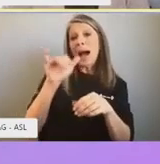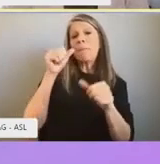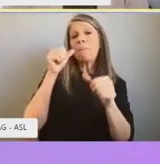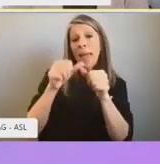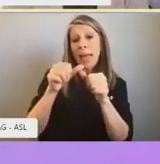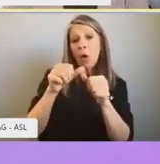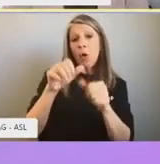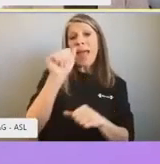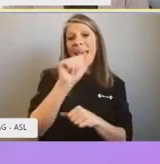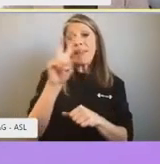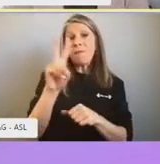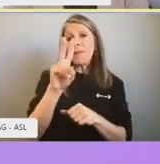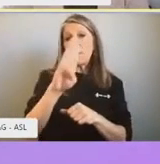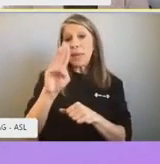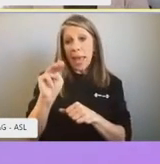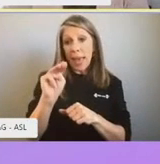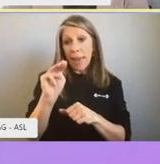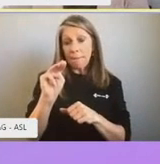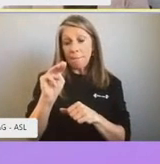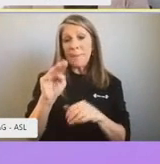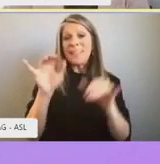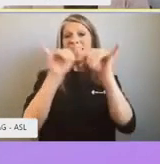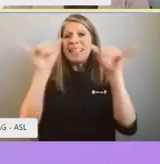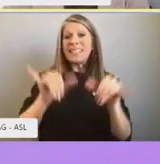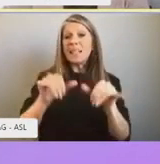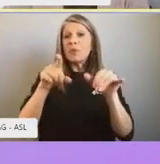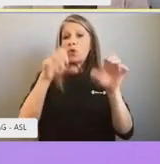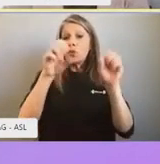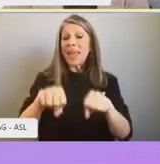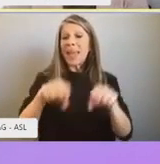that that option is accessible, and that has led to something called accessible